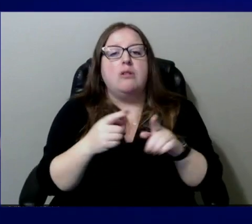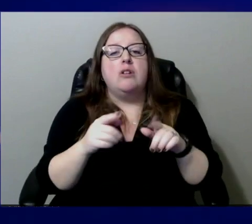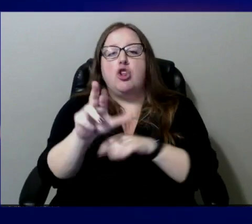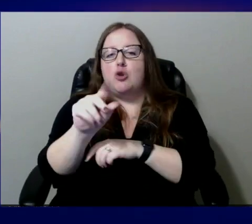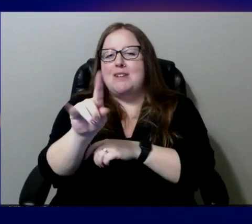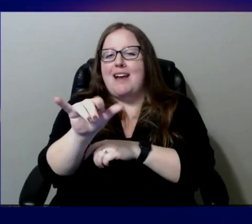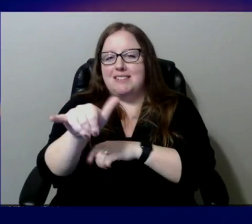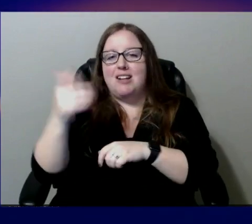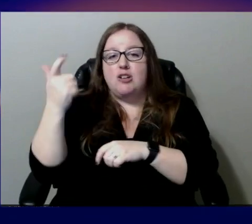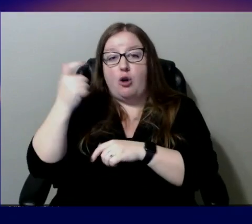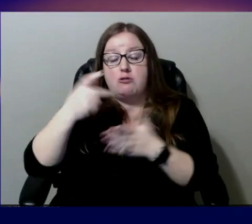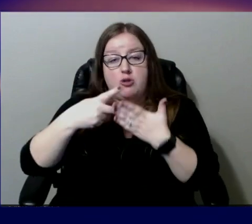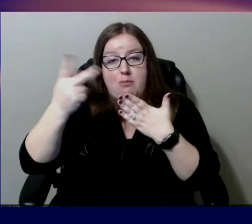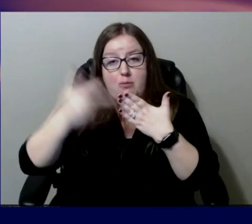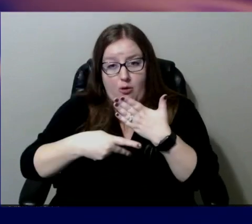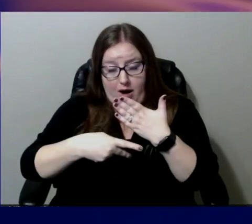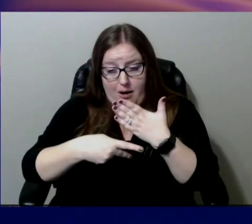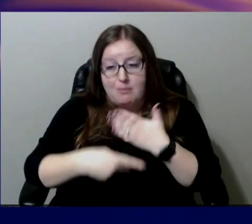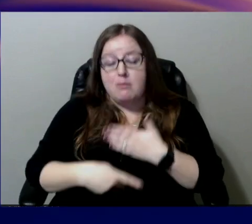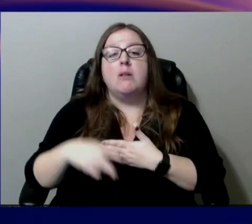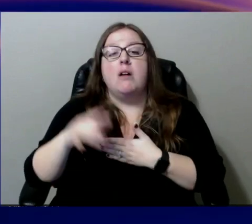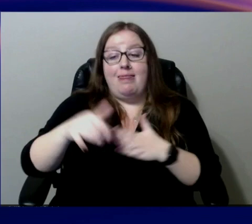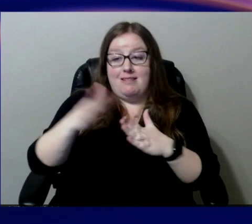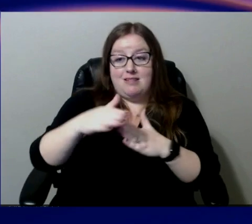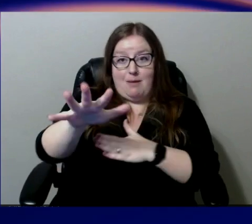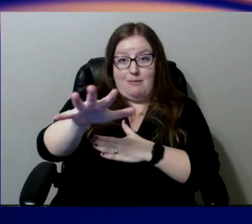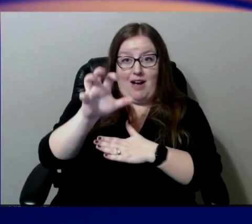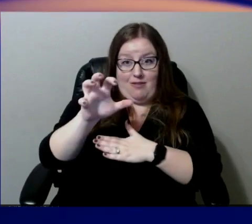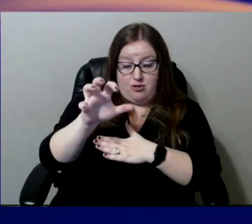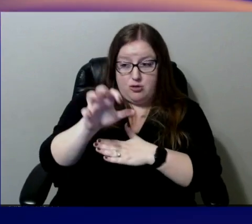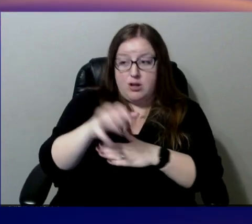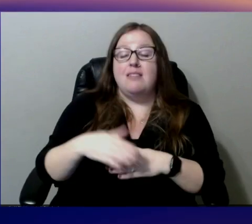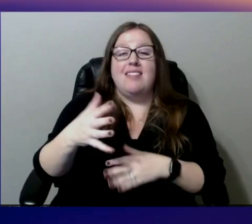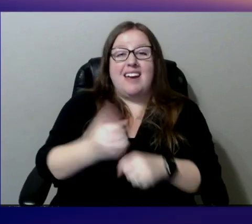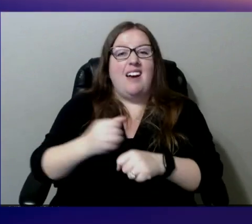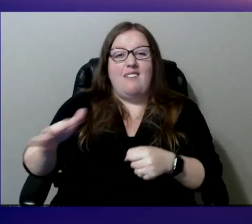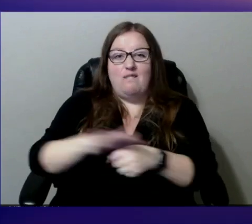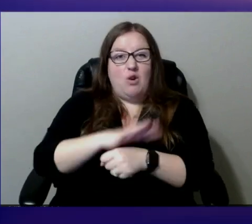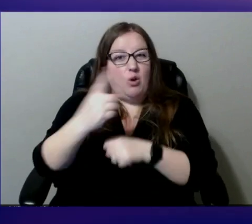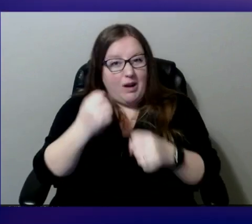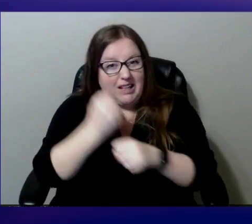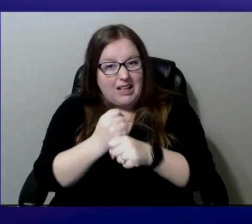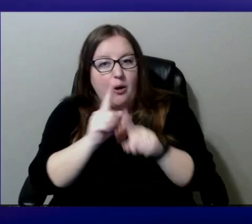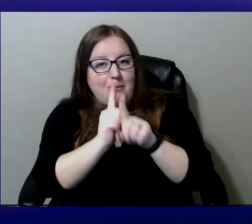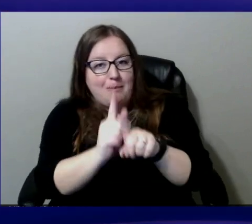And then for that cohort of the top 500 in the second, they get a full year of mentorship from AWS